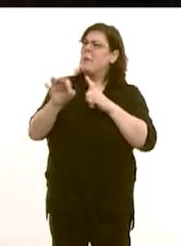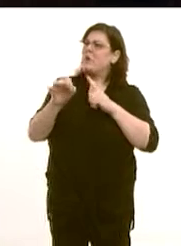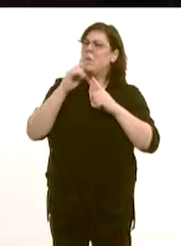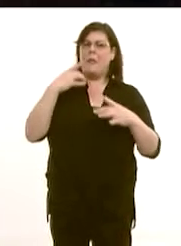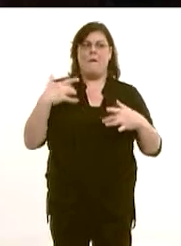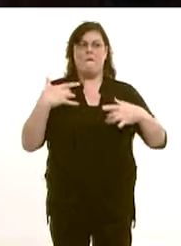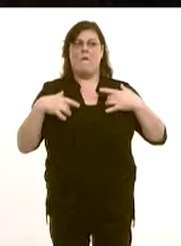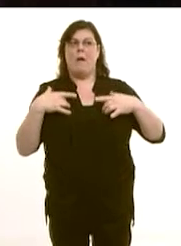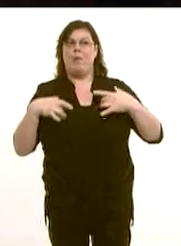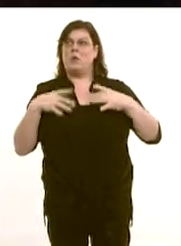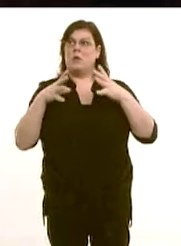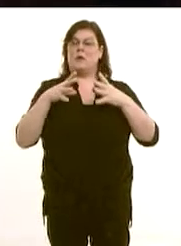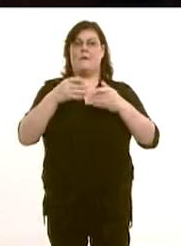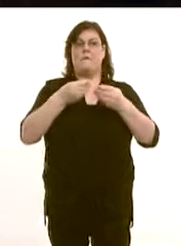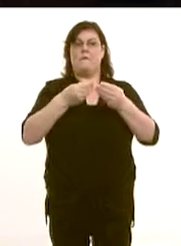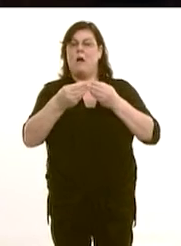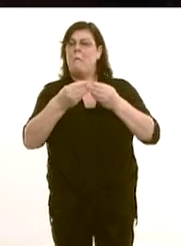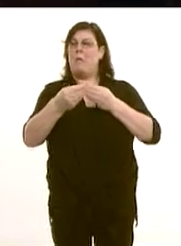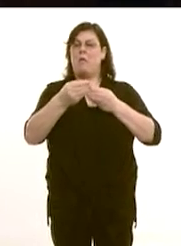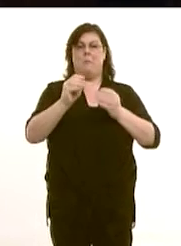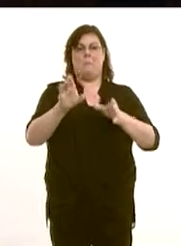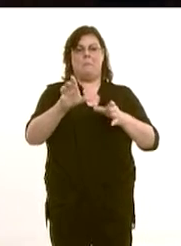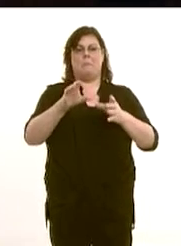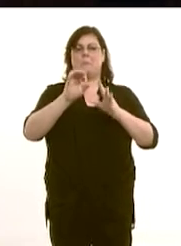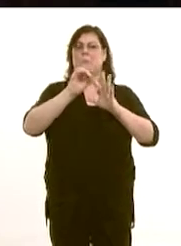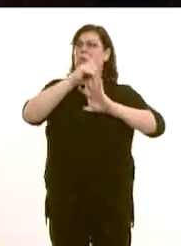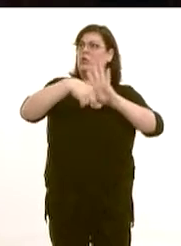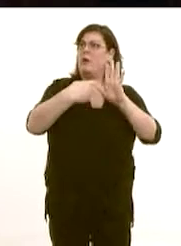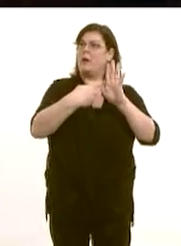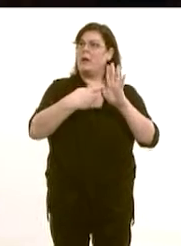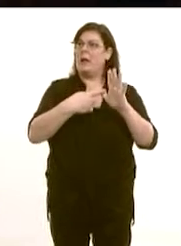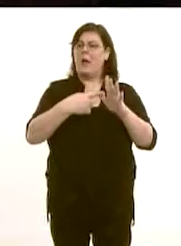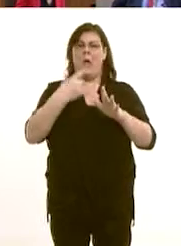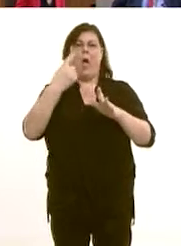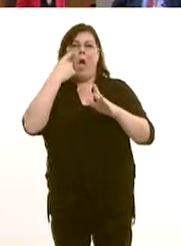Is there additional work that will need to be done because of the damage caused in those coastal areas?